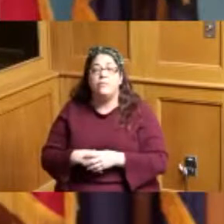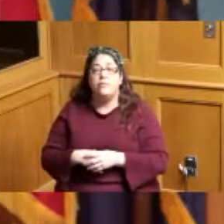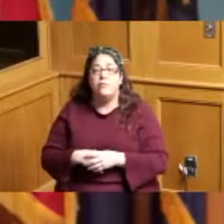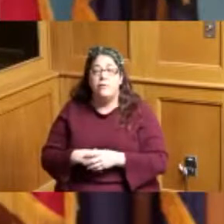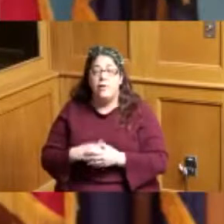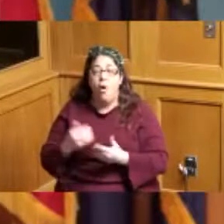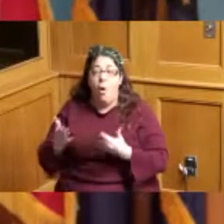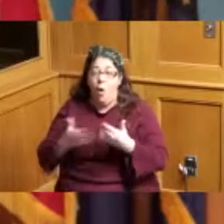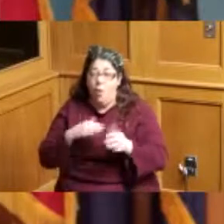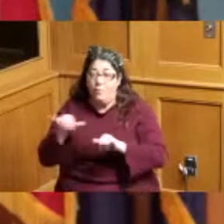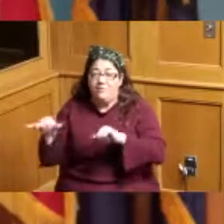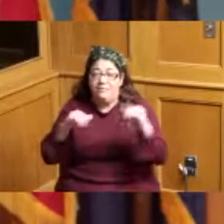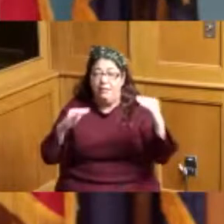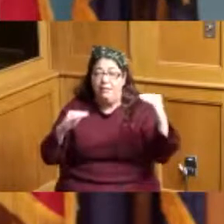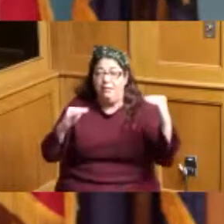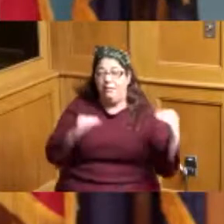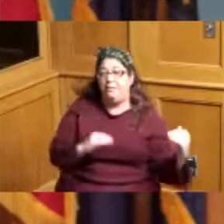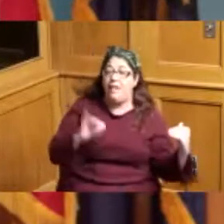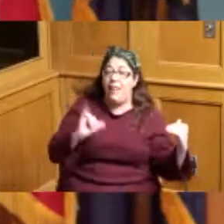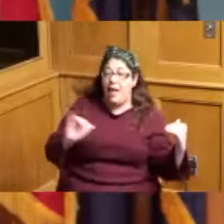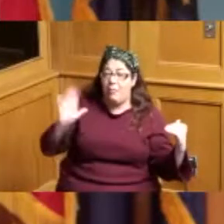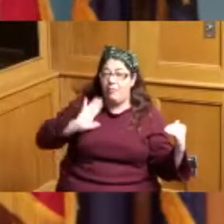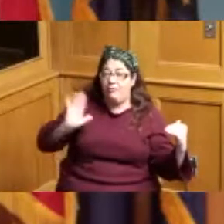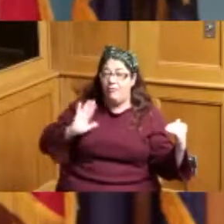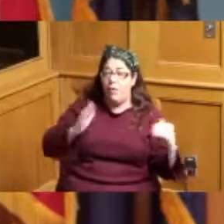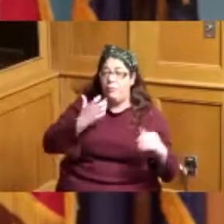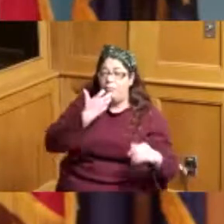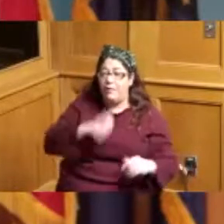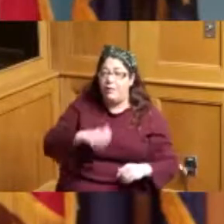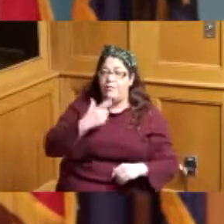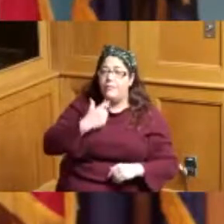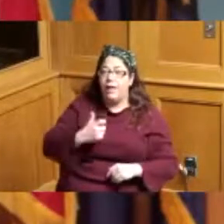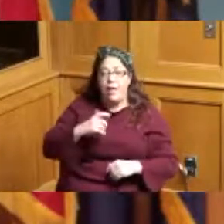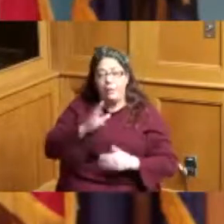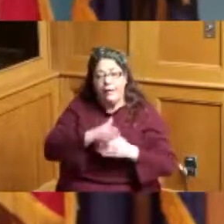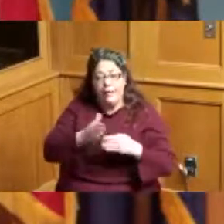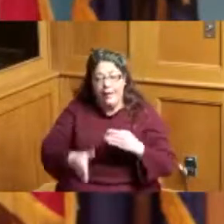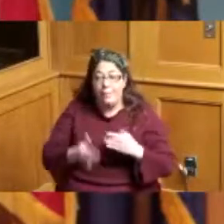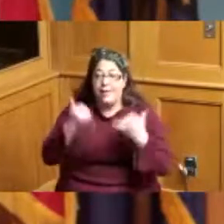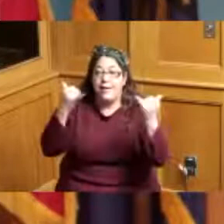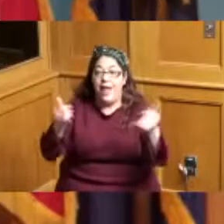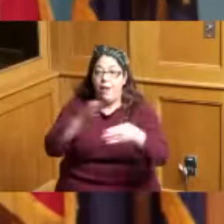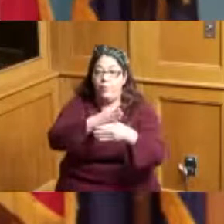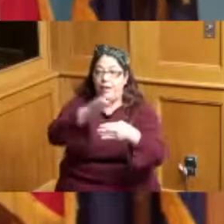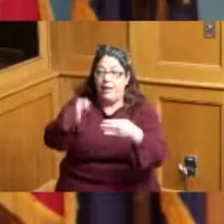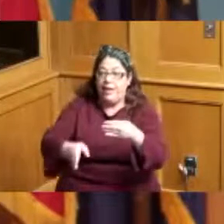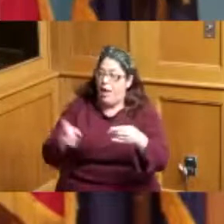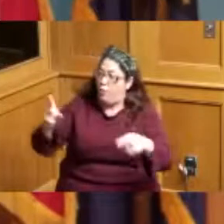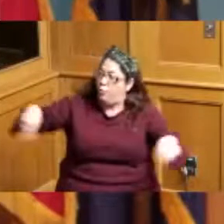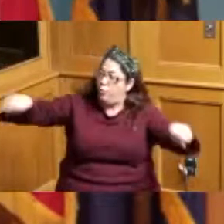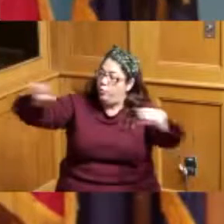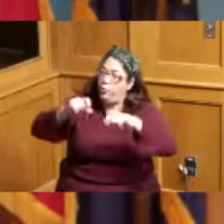hot weekend so now we can have a whole weekend where you can have the tourism experience